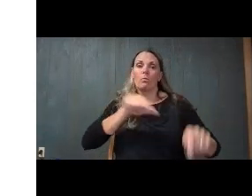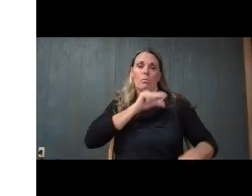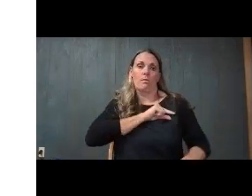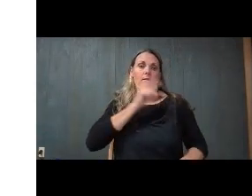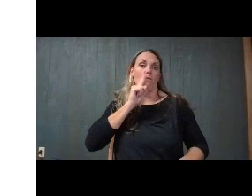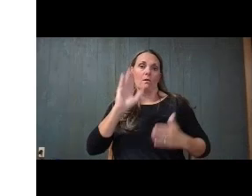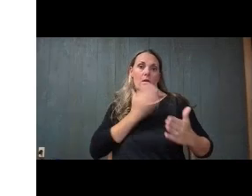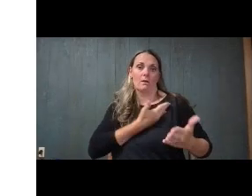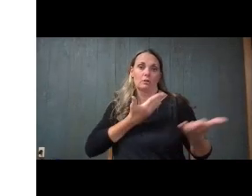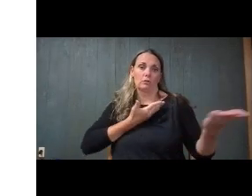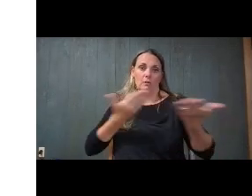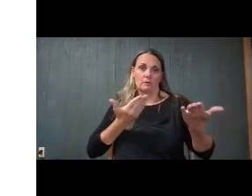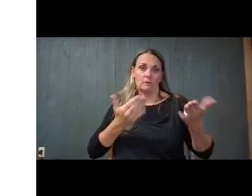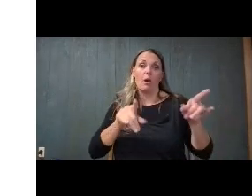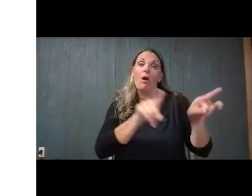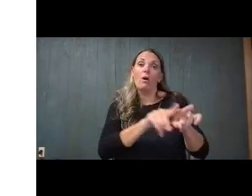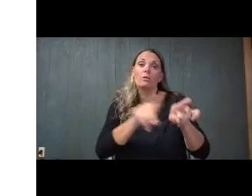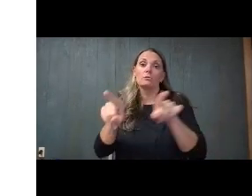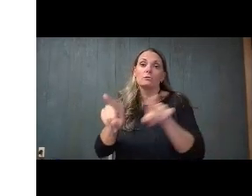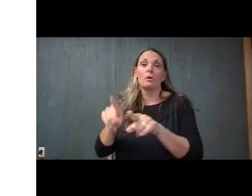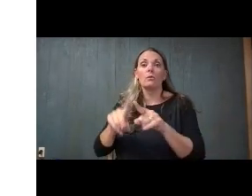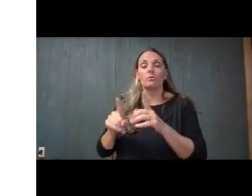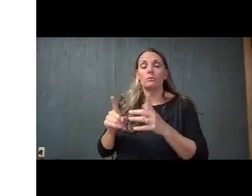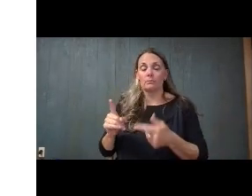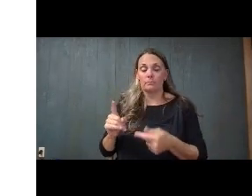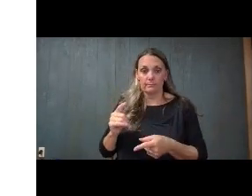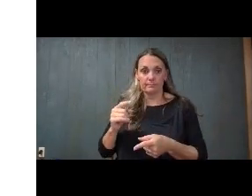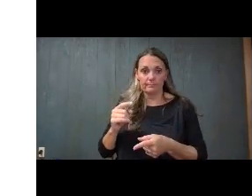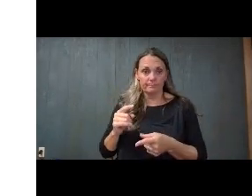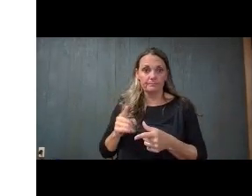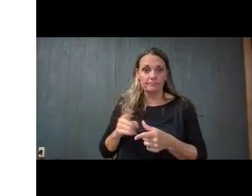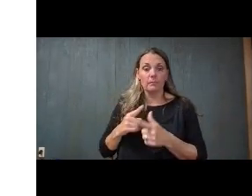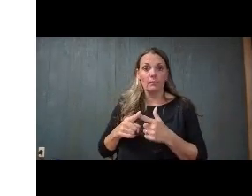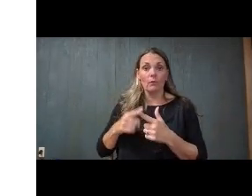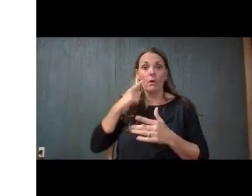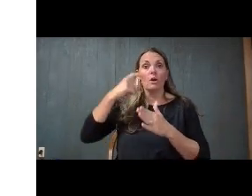It's also for limited supplies and costs to improve